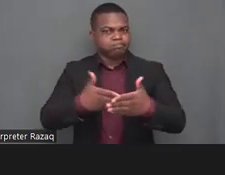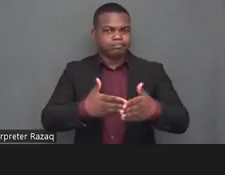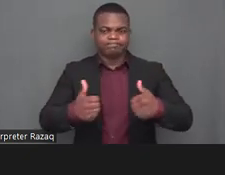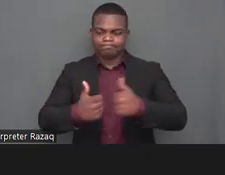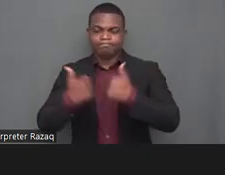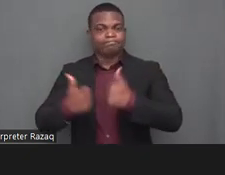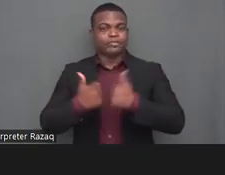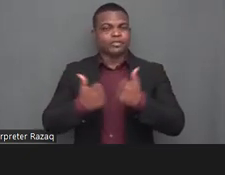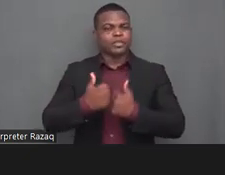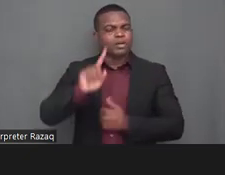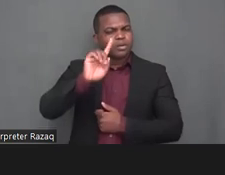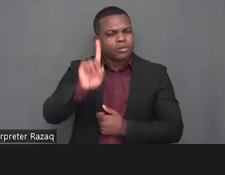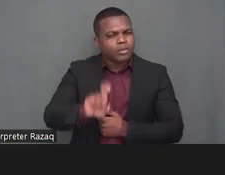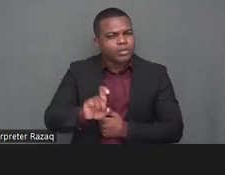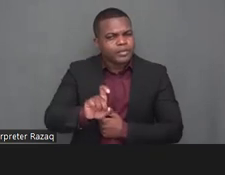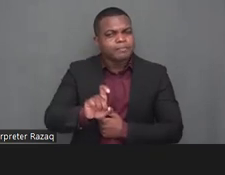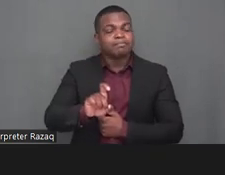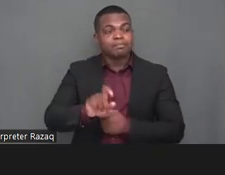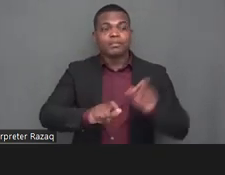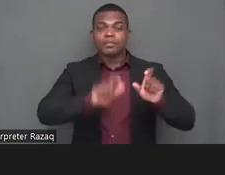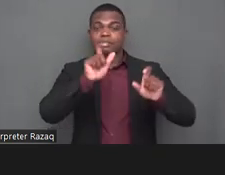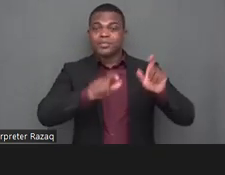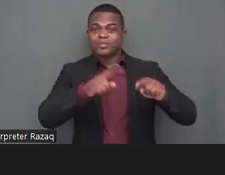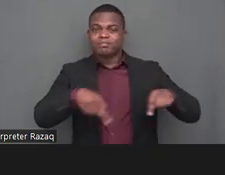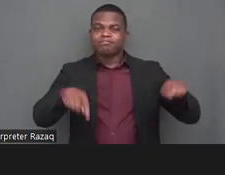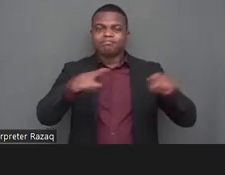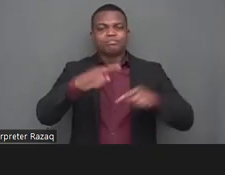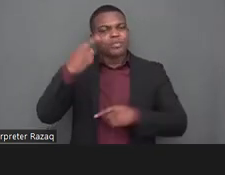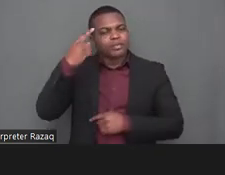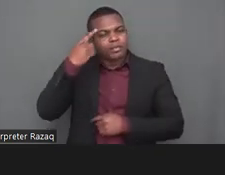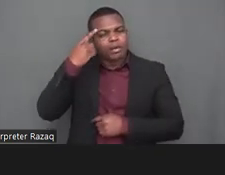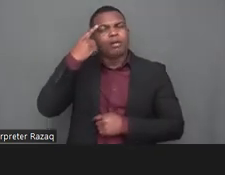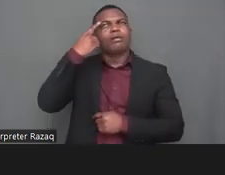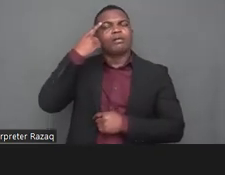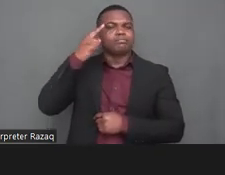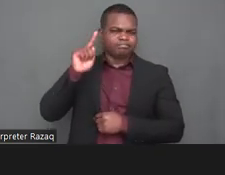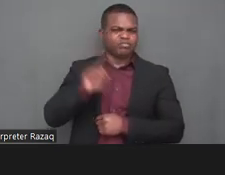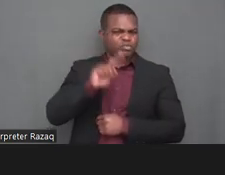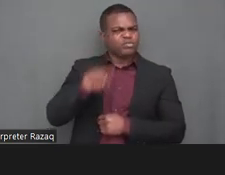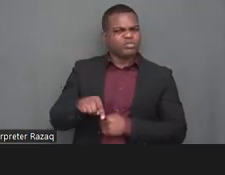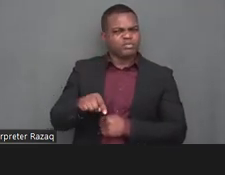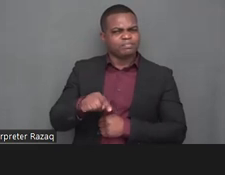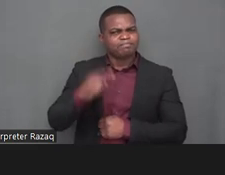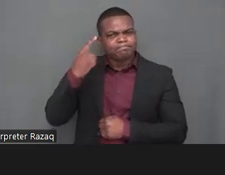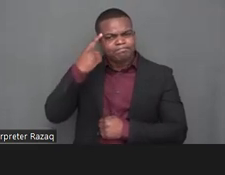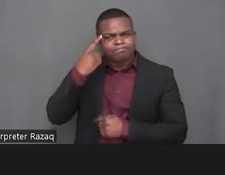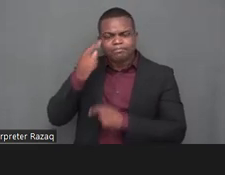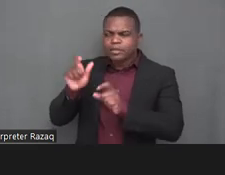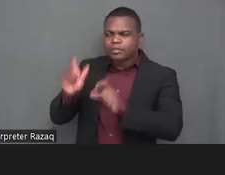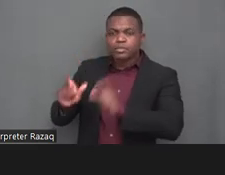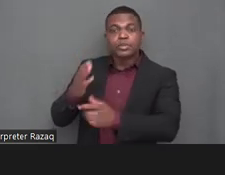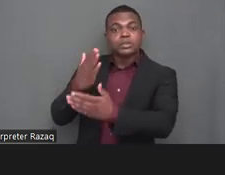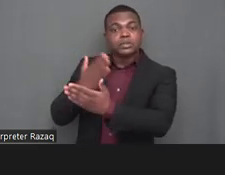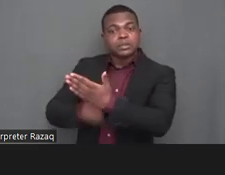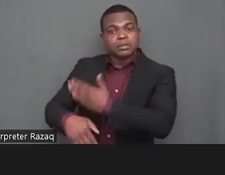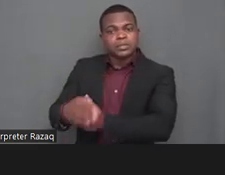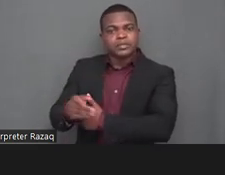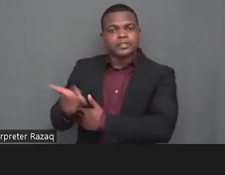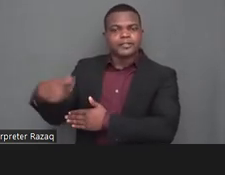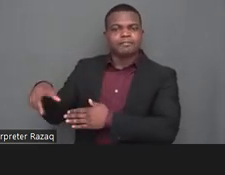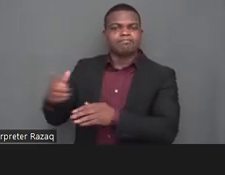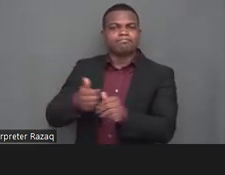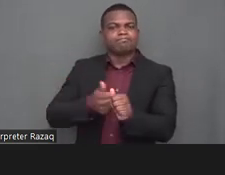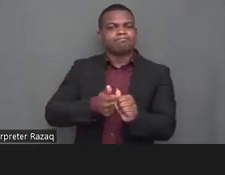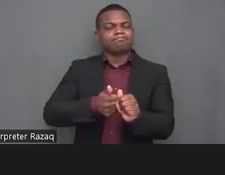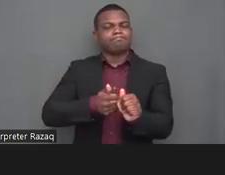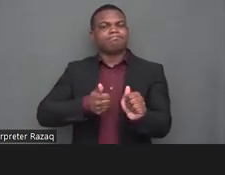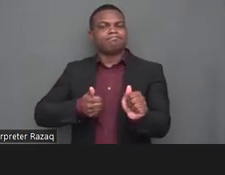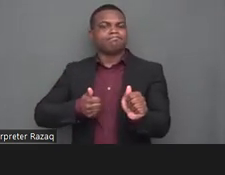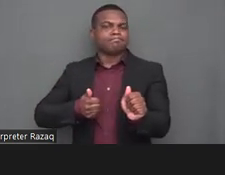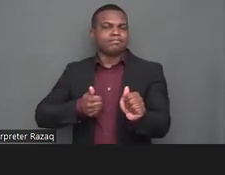that the people with disabilities held back the other people the other students